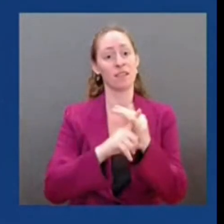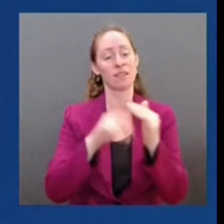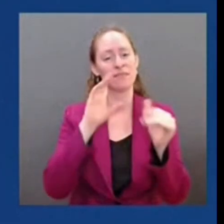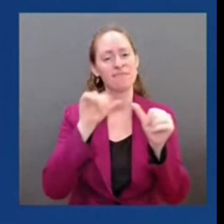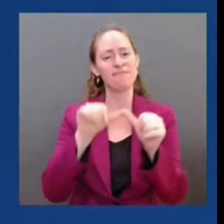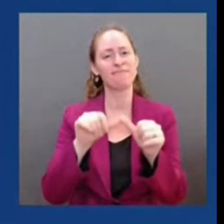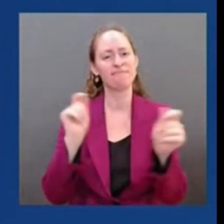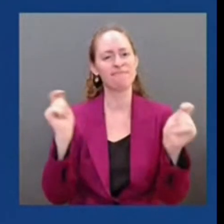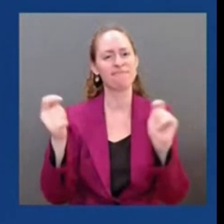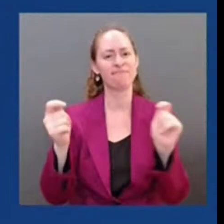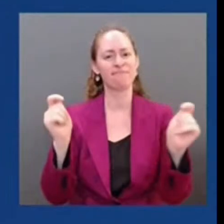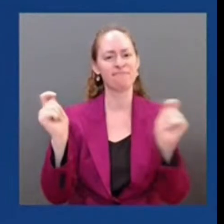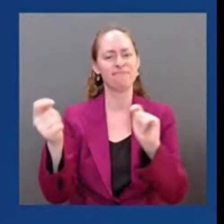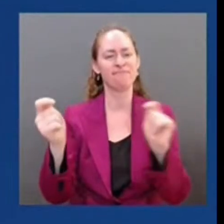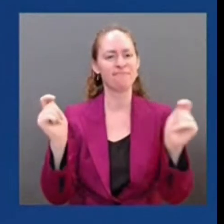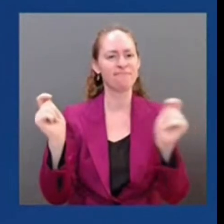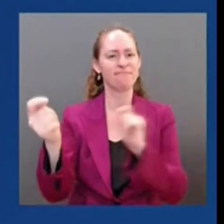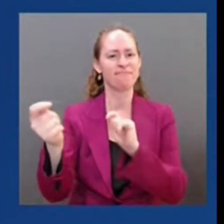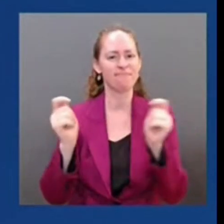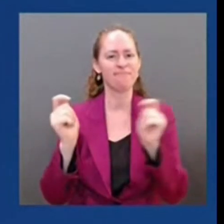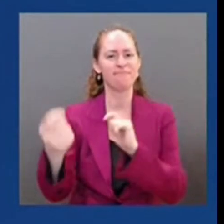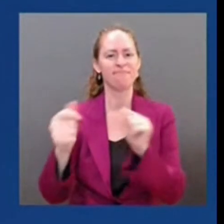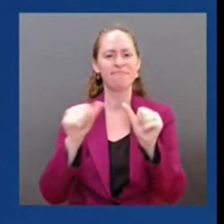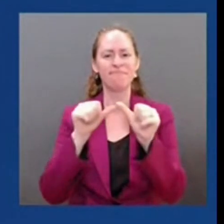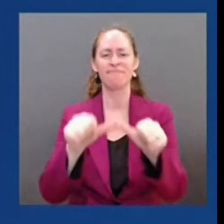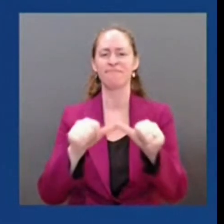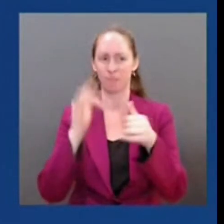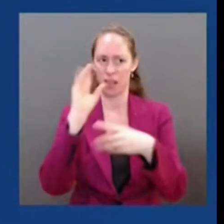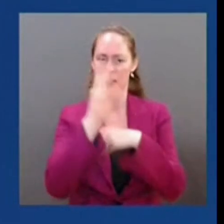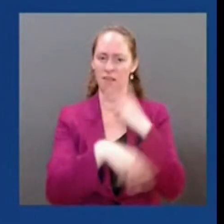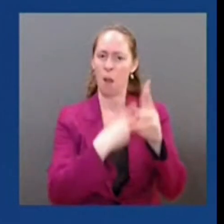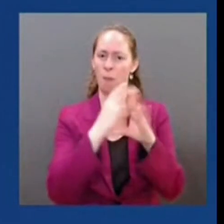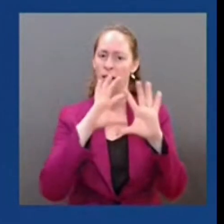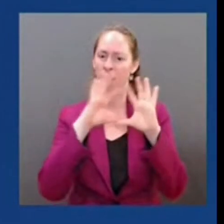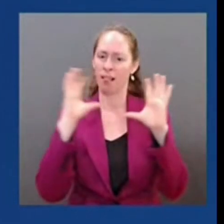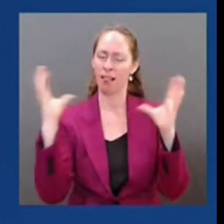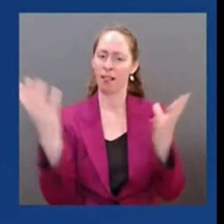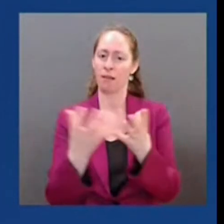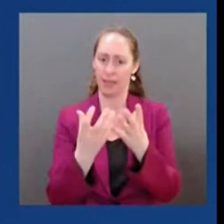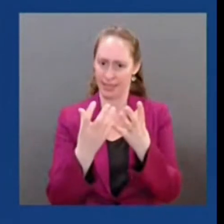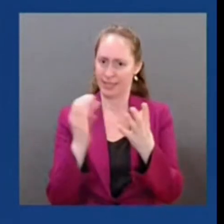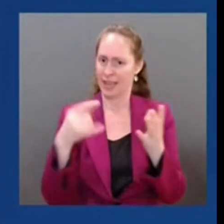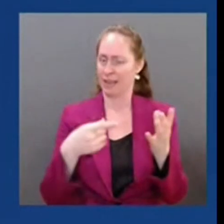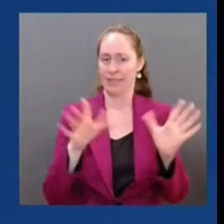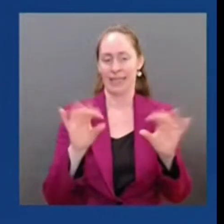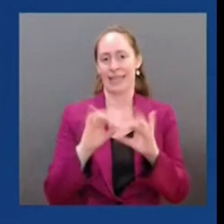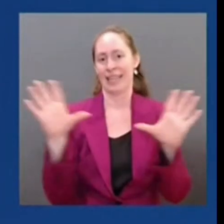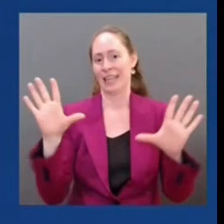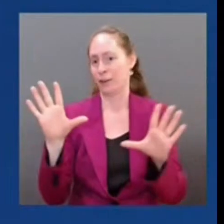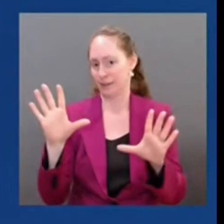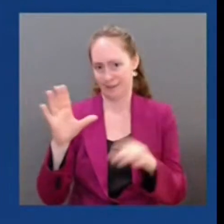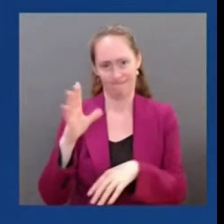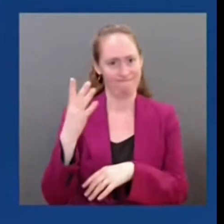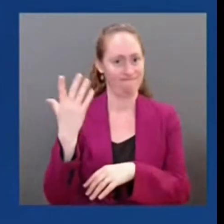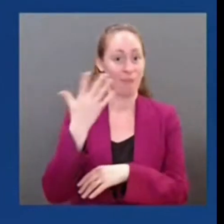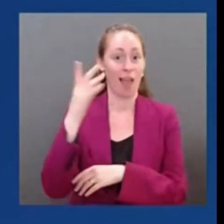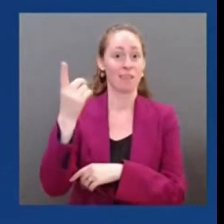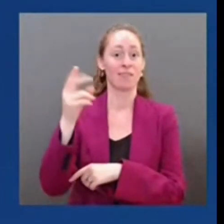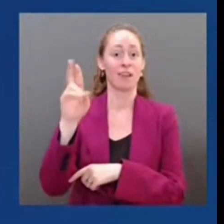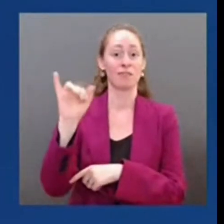VARIANTS WILL CONTINUE TO EMERGE IF THE VIRUS CIRCULATES GLOBALLY.